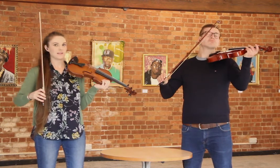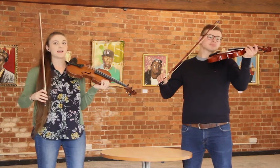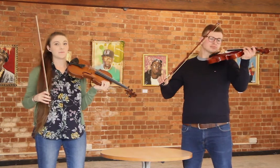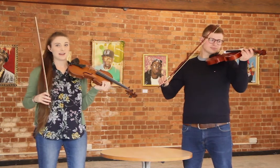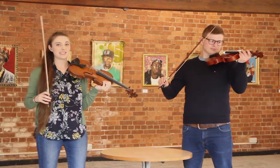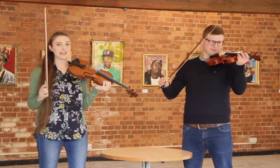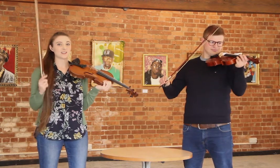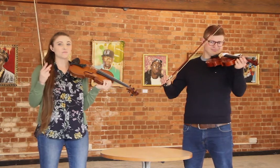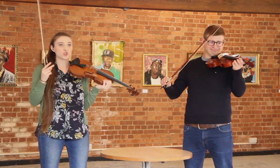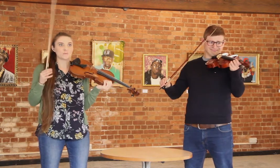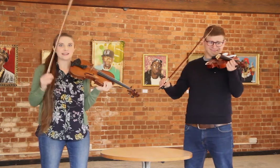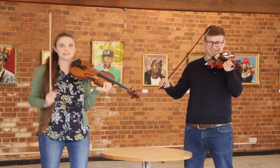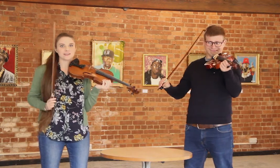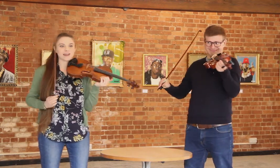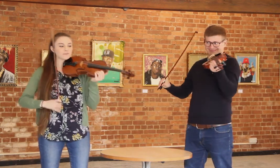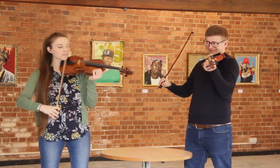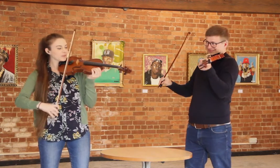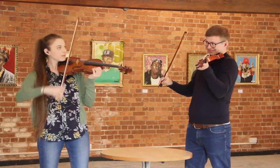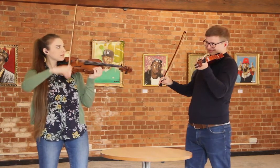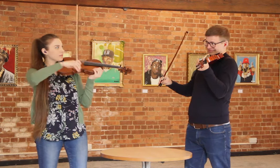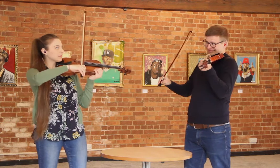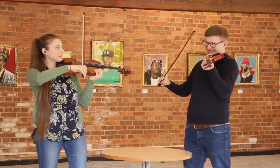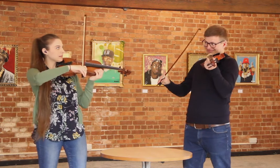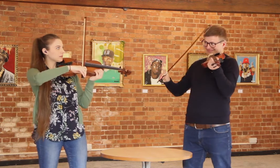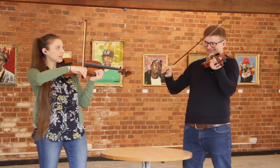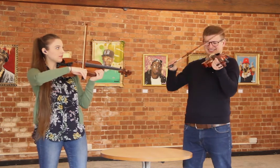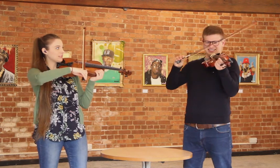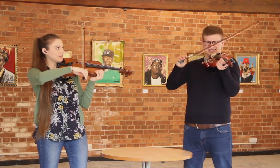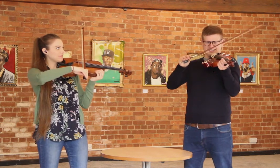It might take two minutes to get... OK ready?